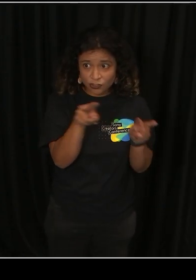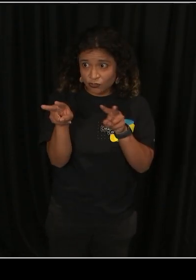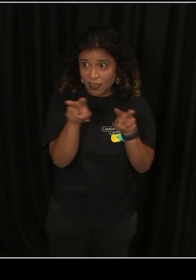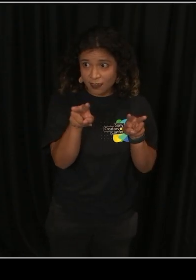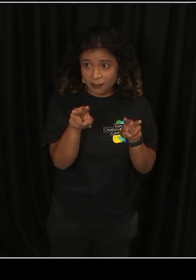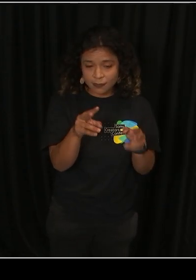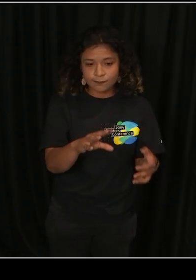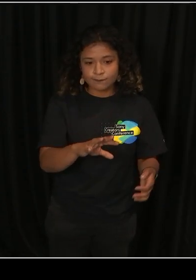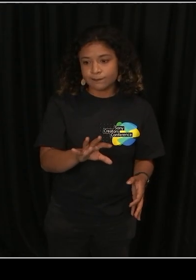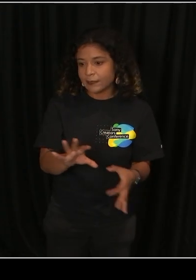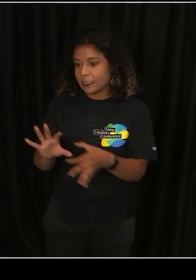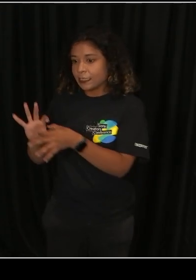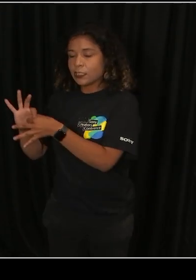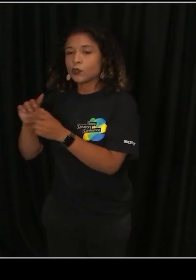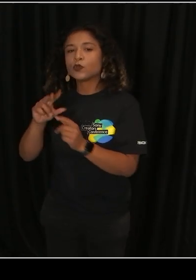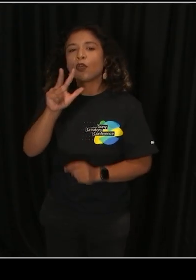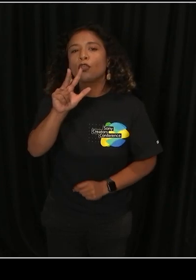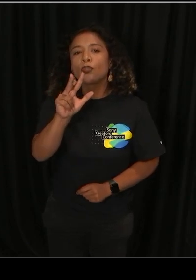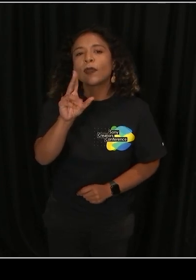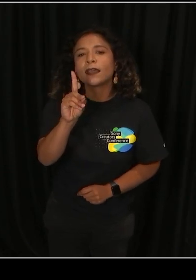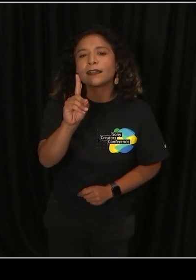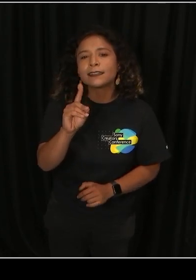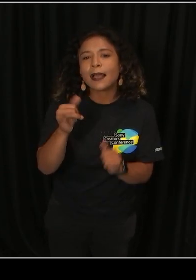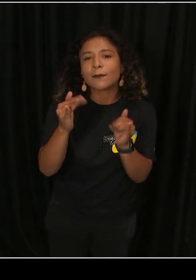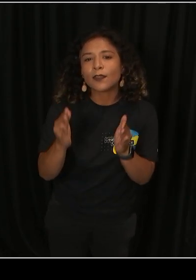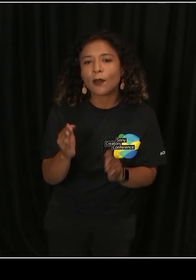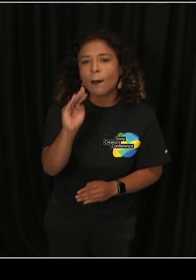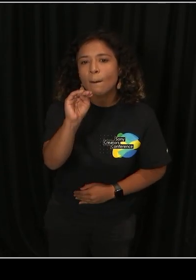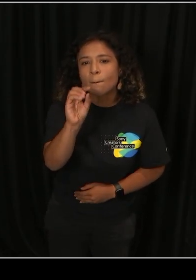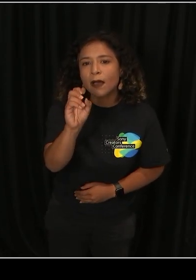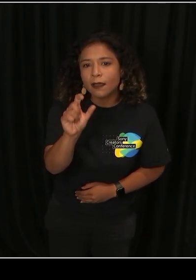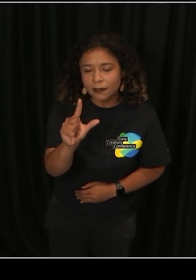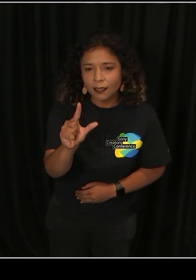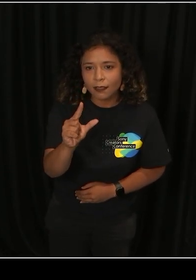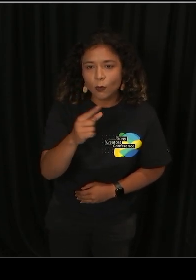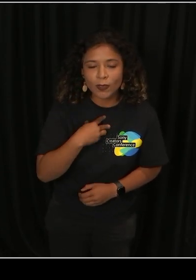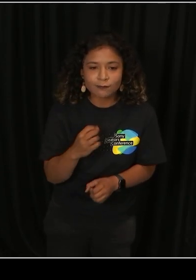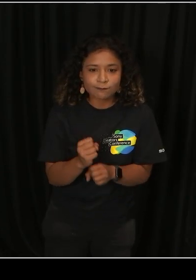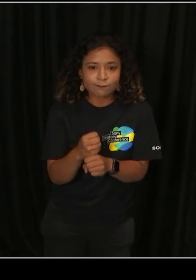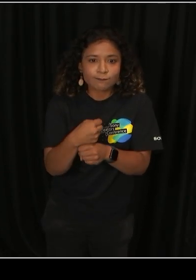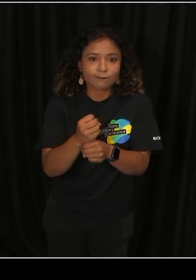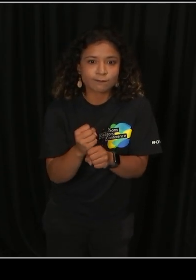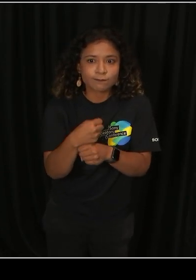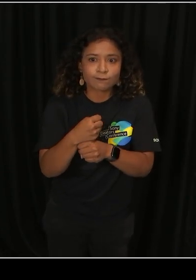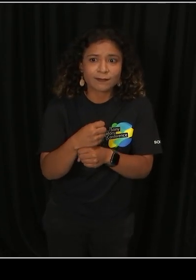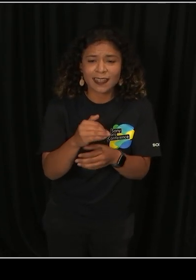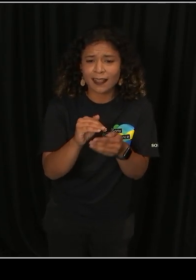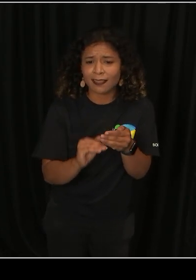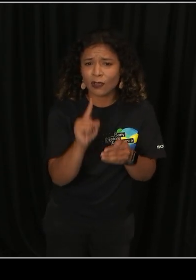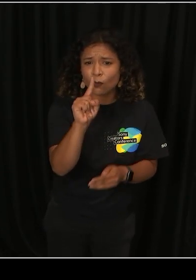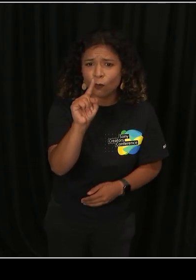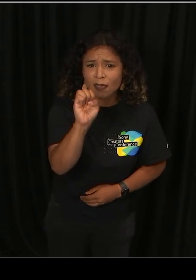3D player model within the video game engine, generating virtual recreations of the game in under a second of latency.